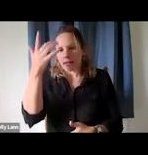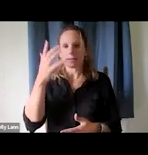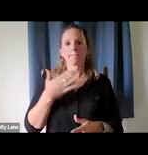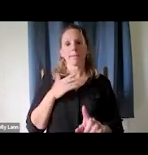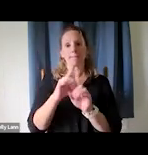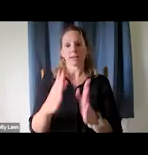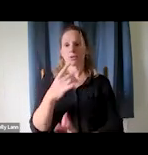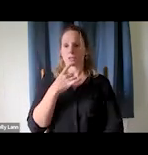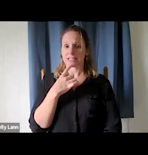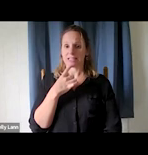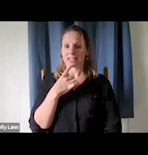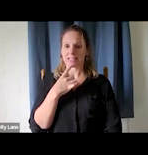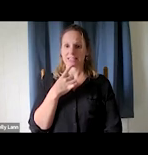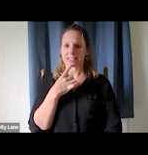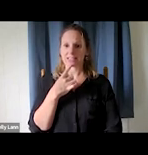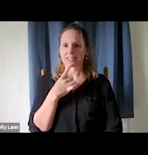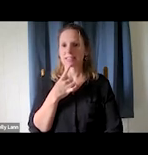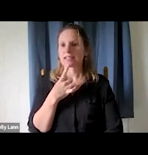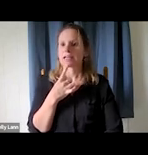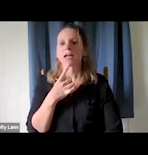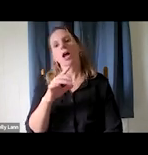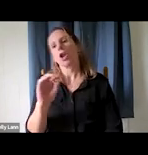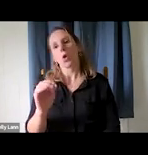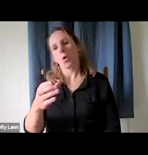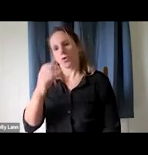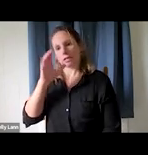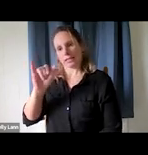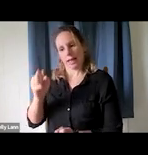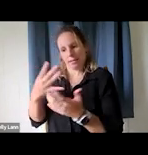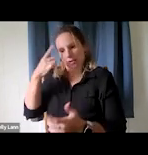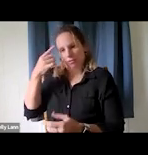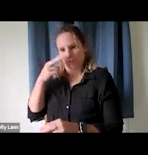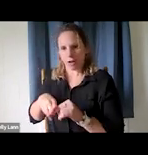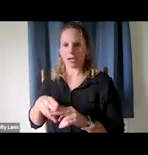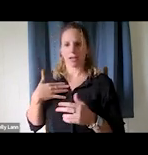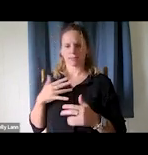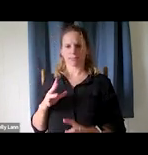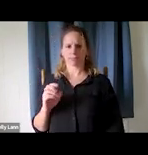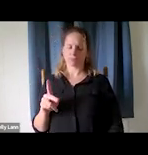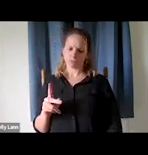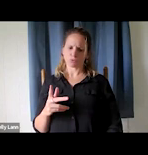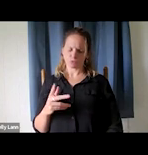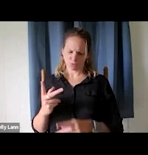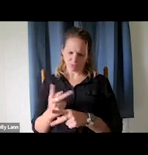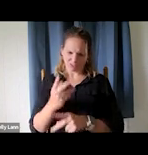"No one drinks that much for fun." And I've always taken that to heart of trying then to figure out why someone